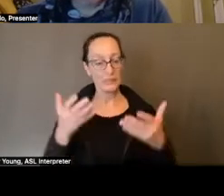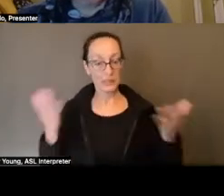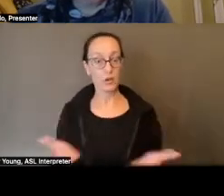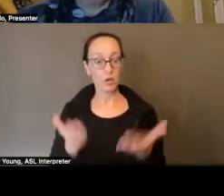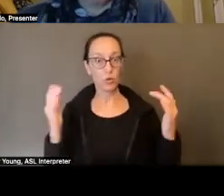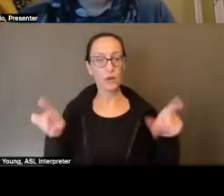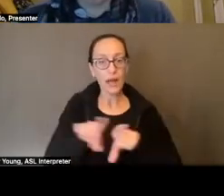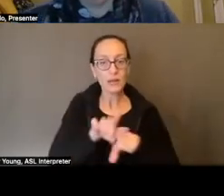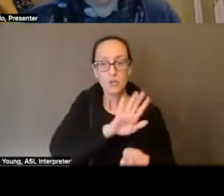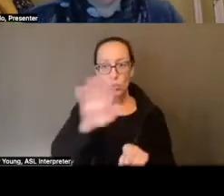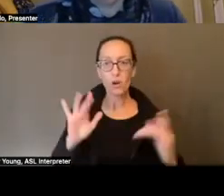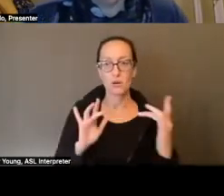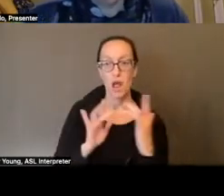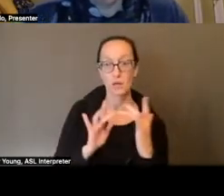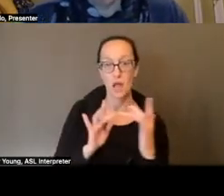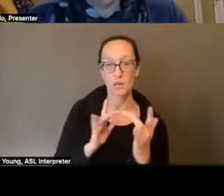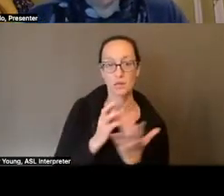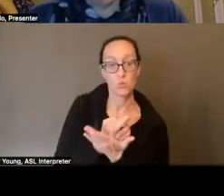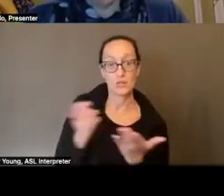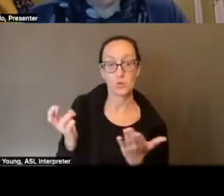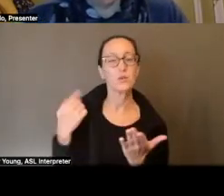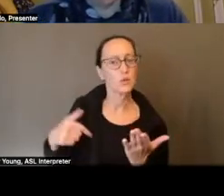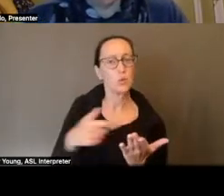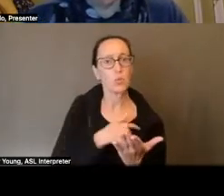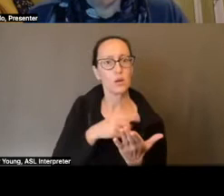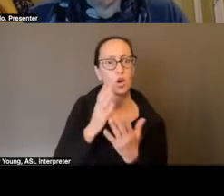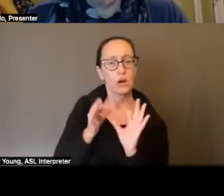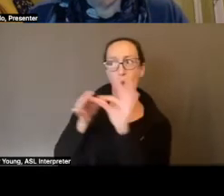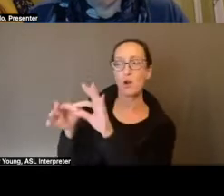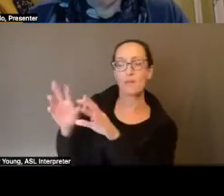as we are part of the National Cued Speech Association.